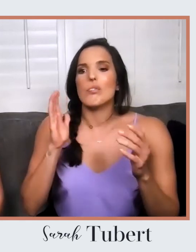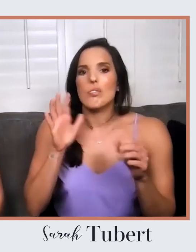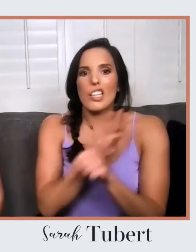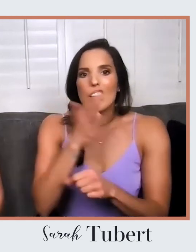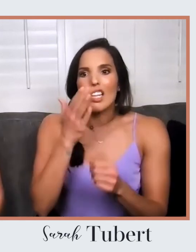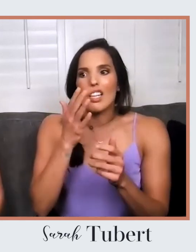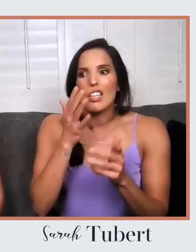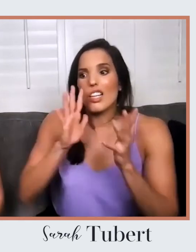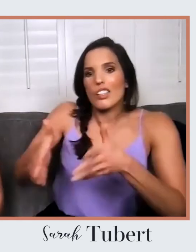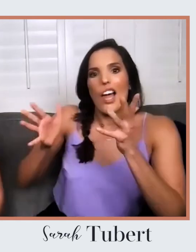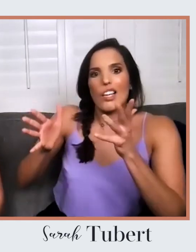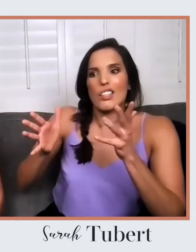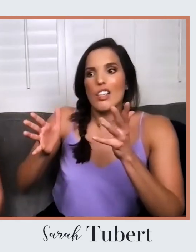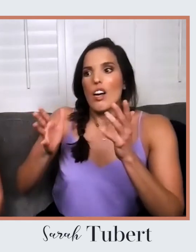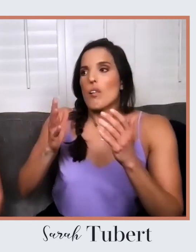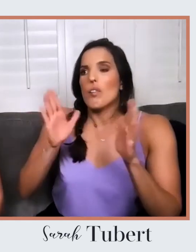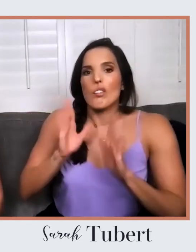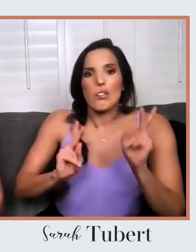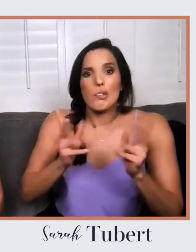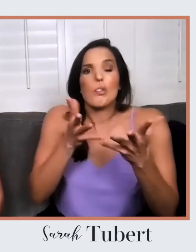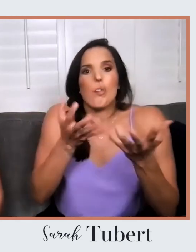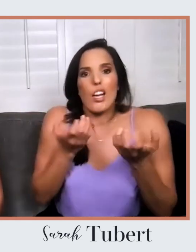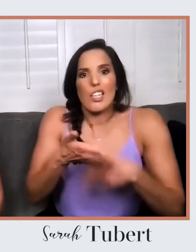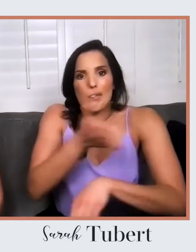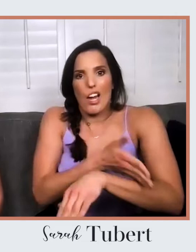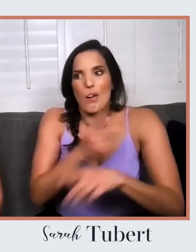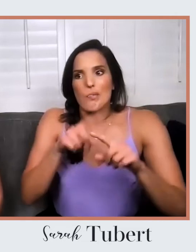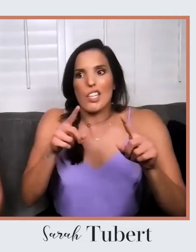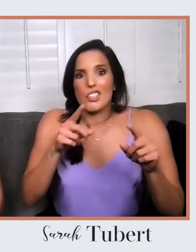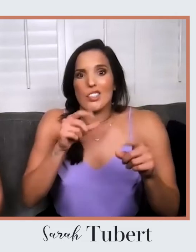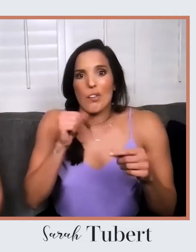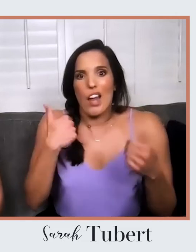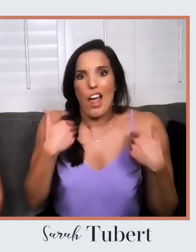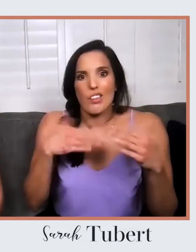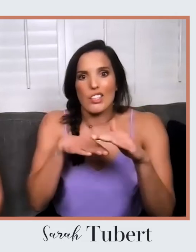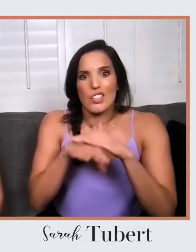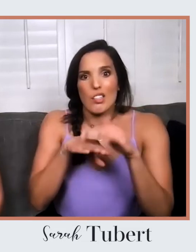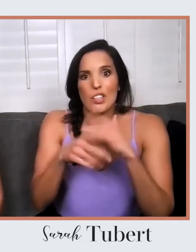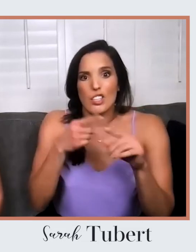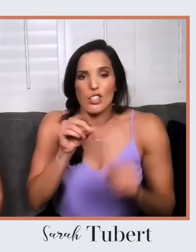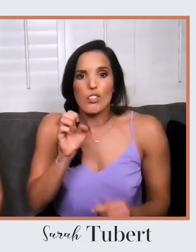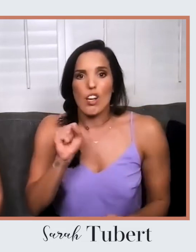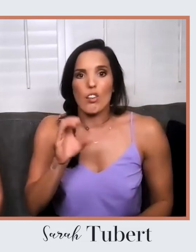but then you completely neglect wonderful people who want to get better, but don't have the accessibility to do so.